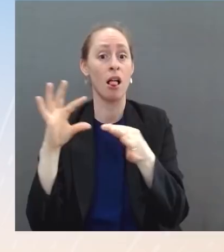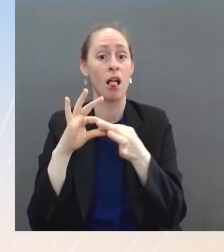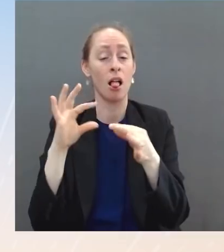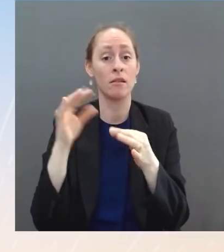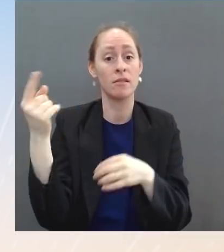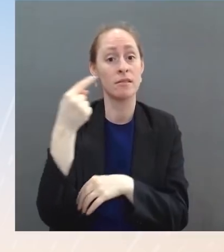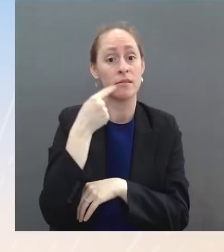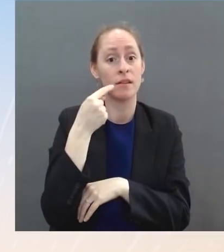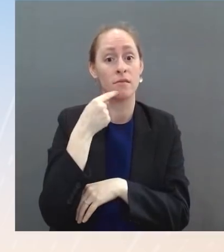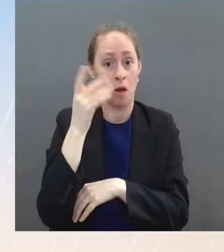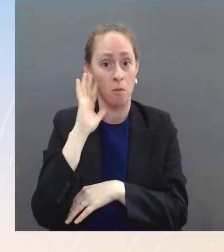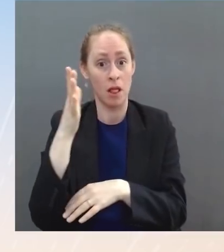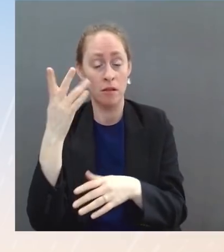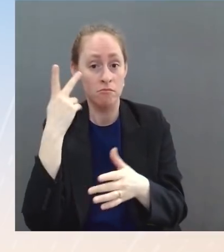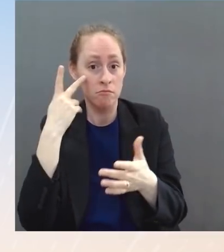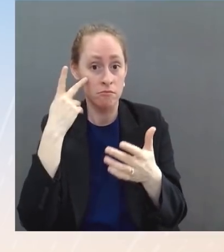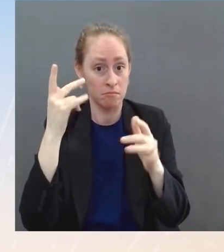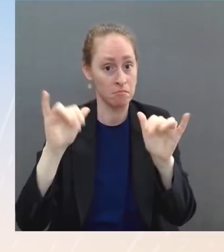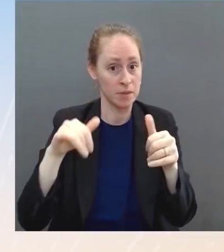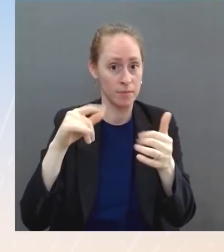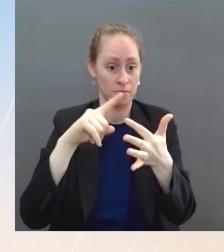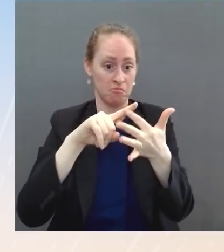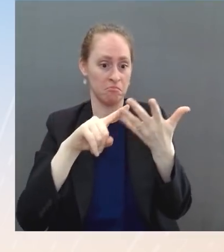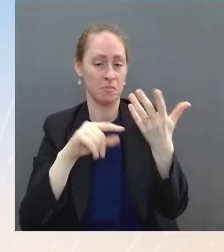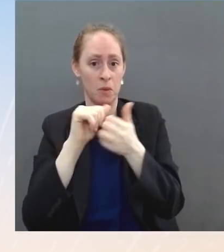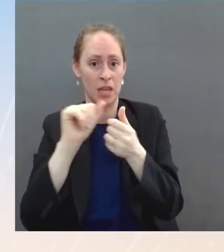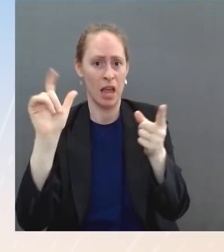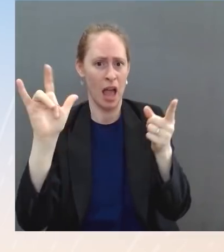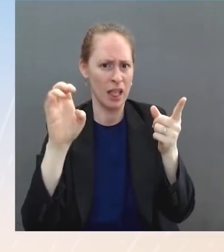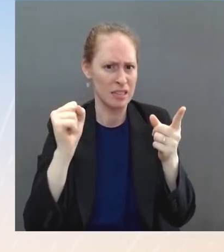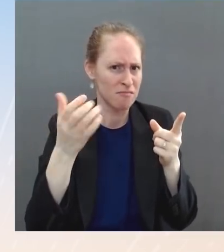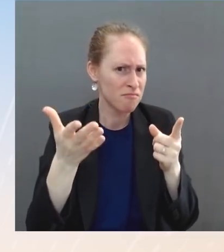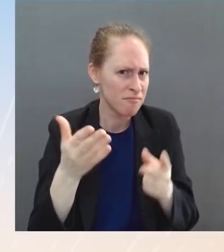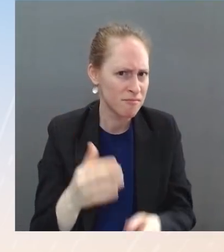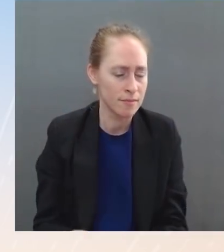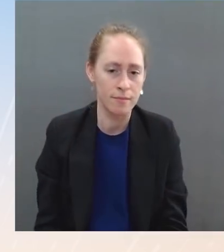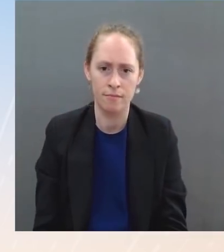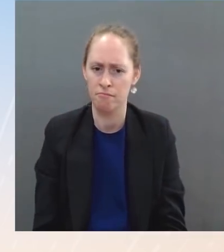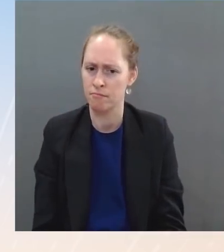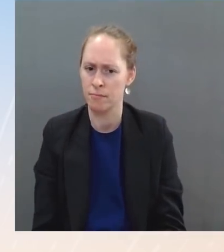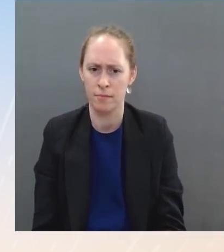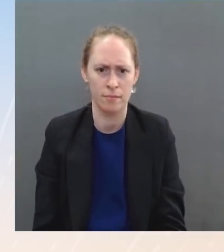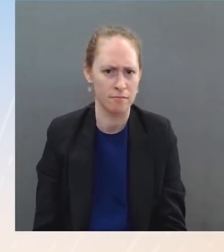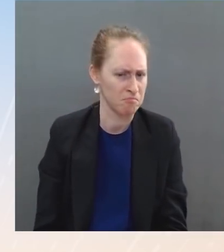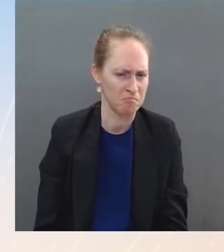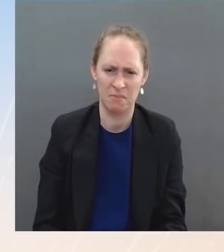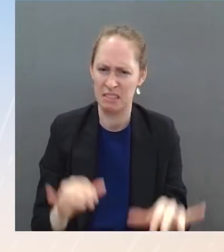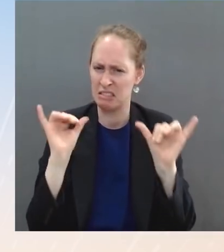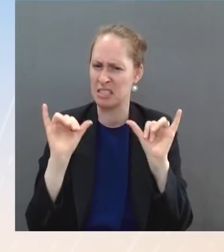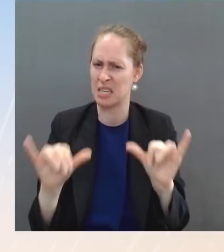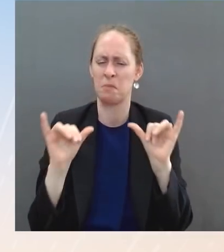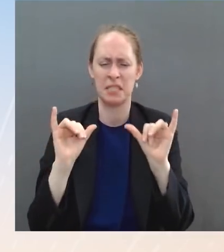Ms. Psaki: We -- nothing has changed about the President's view about boots on the ground. Go ahead. The Press: So, the jobs report came out on Friday.